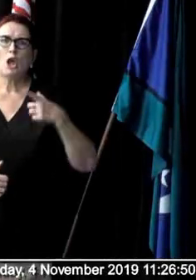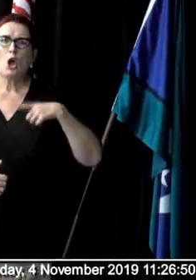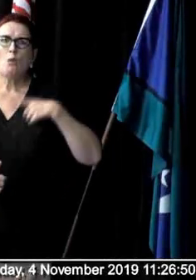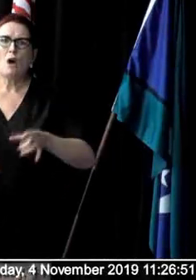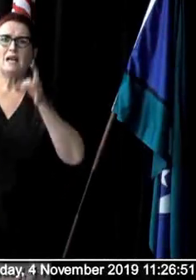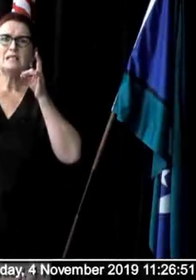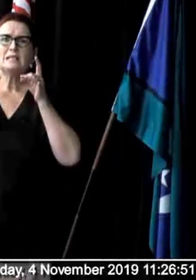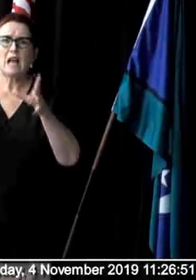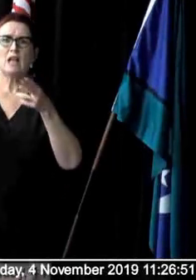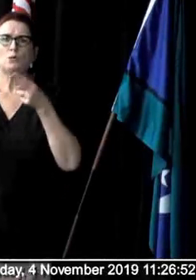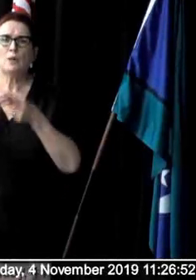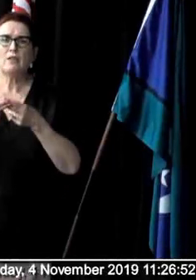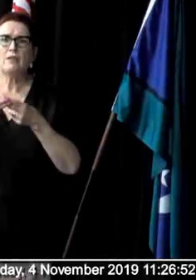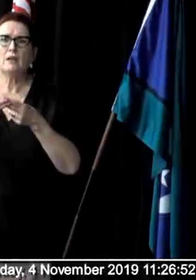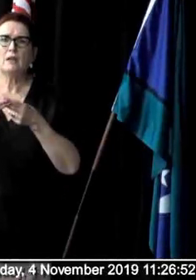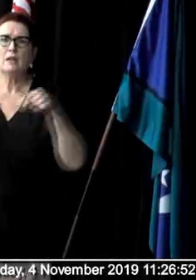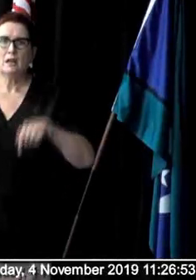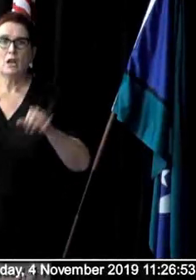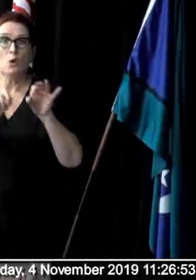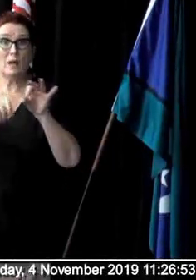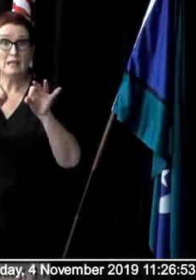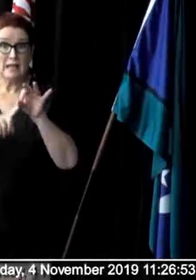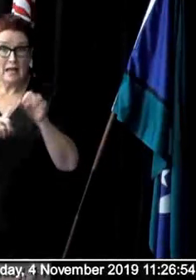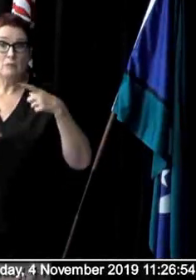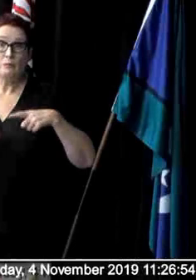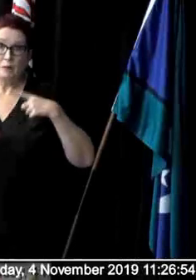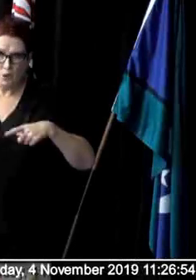as the Chair as noted, is due to the steps taken towards inclusion.